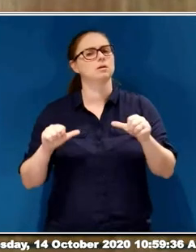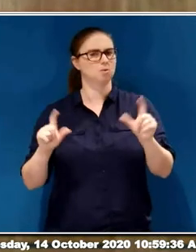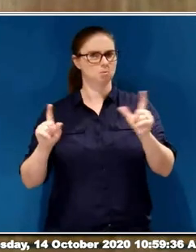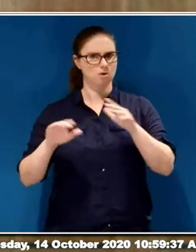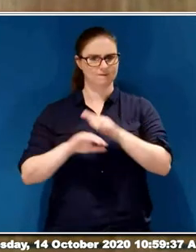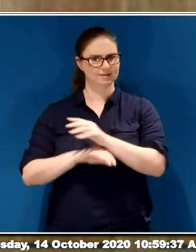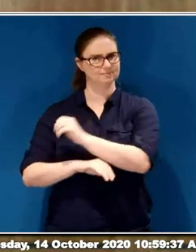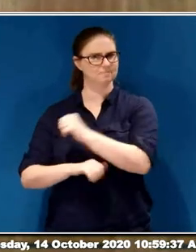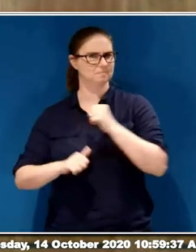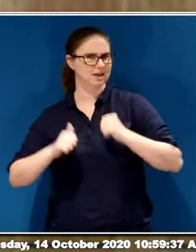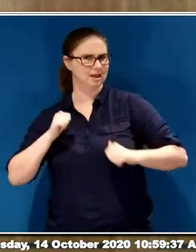No.